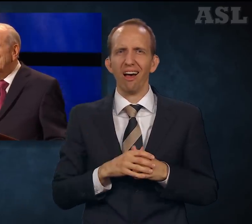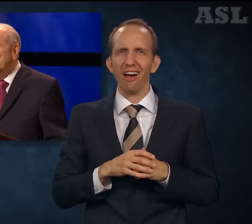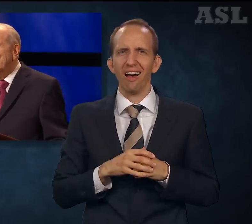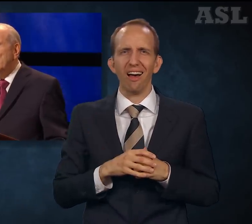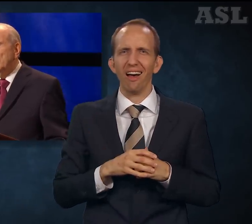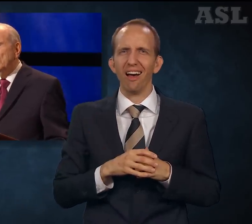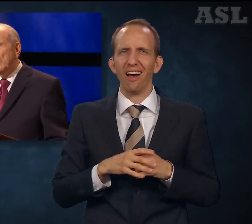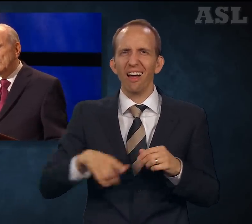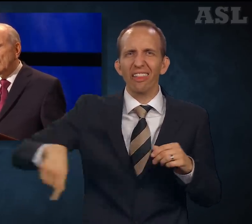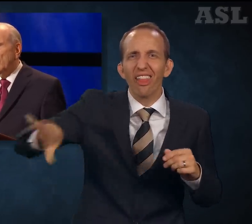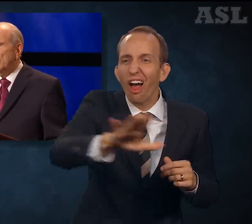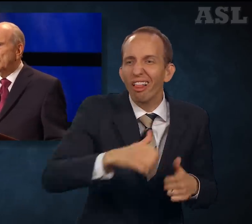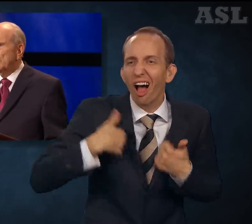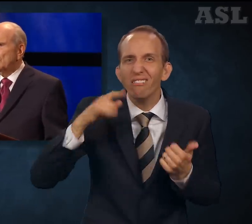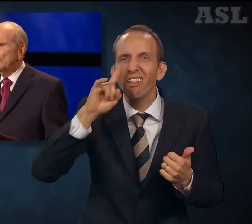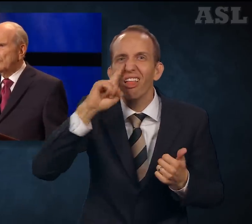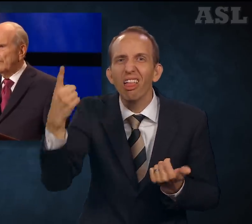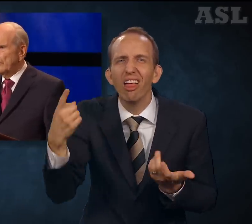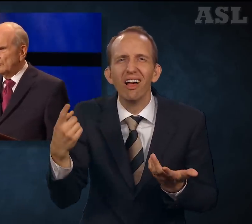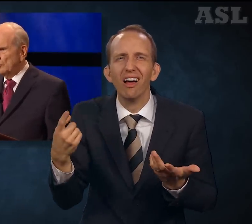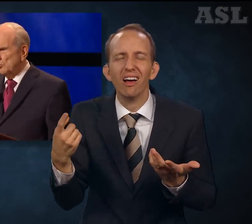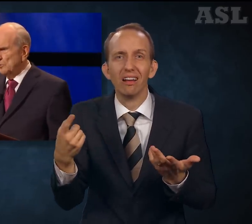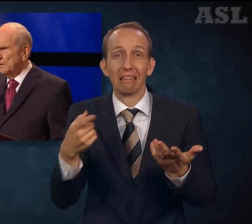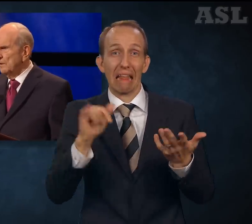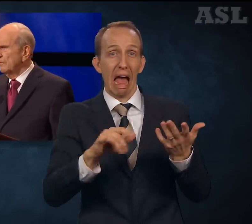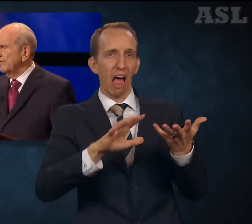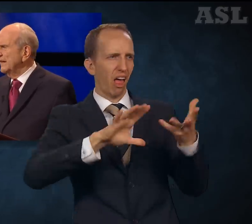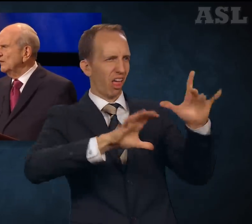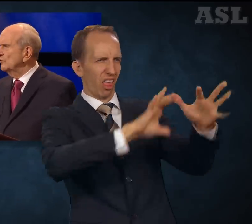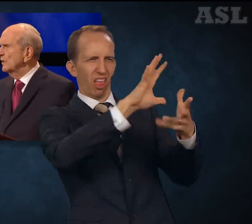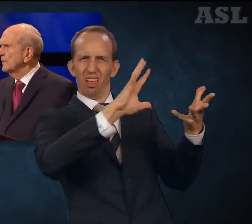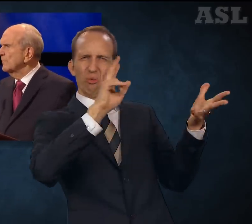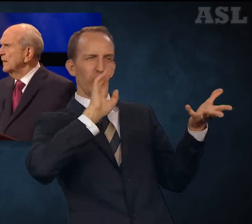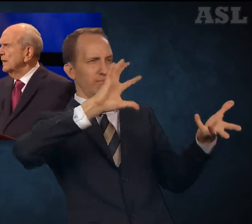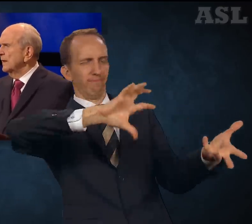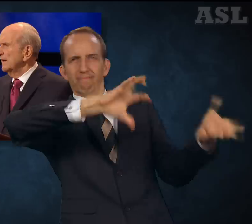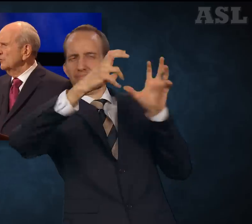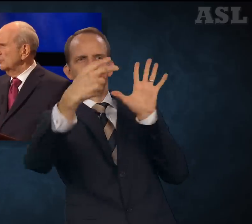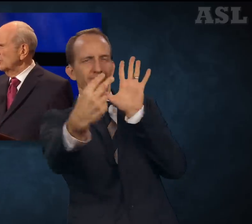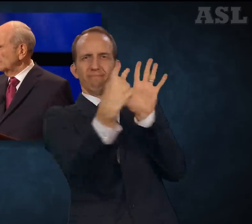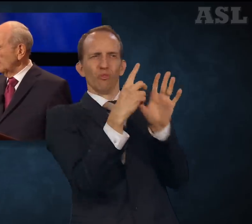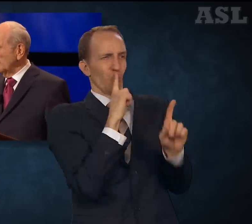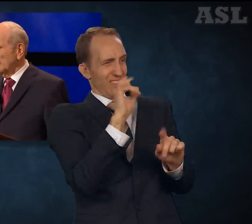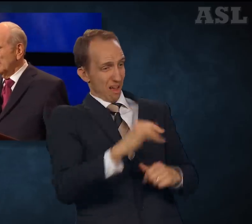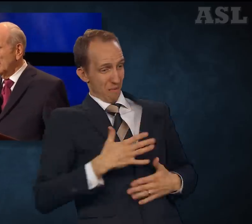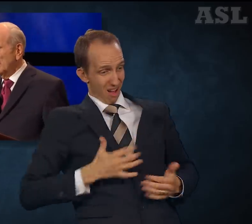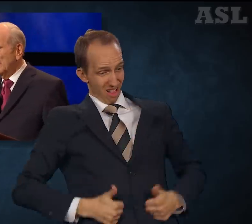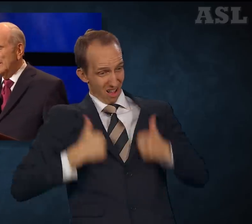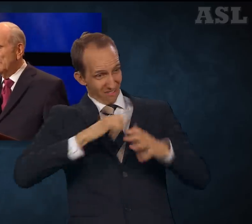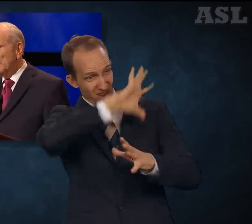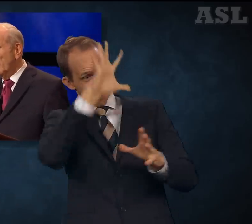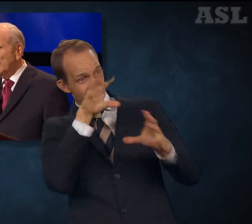LIFE.